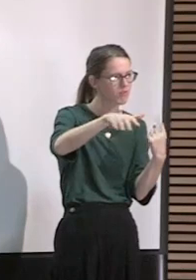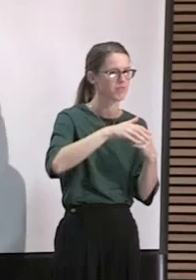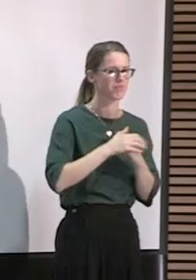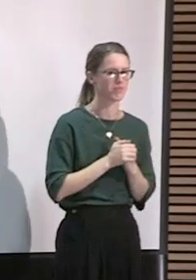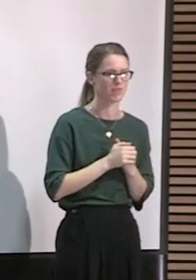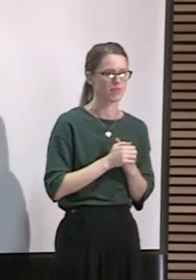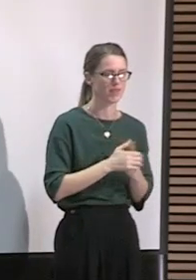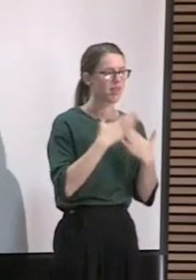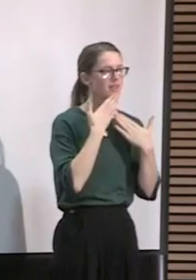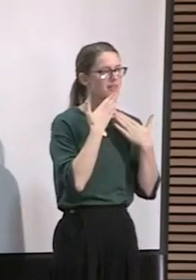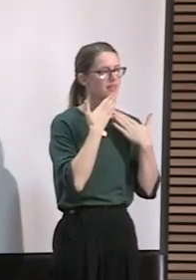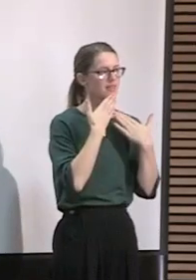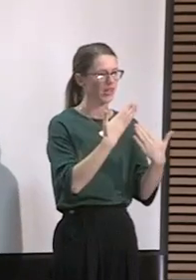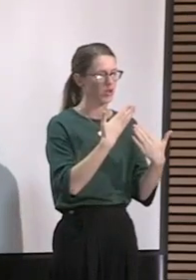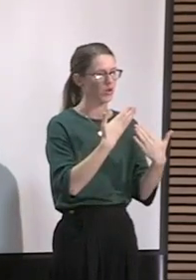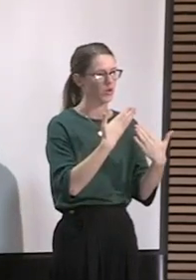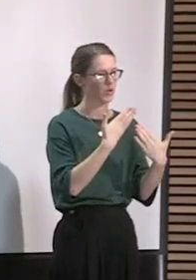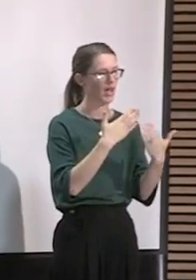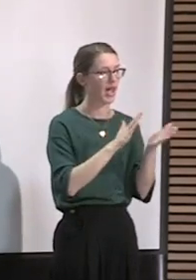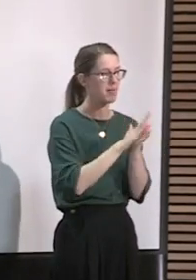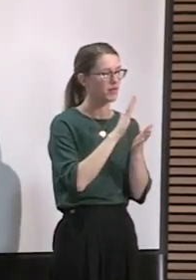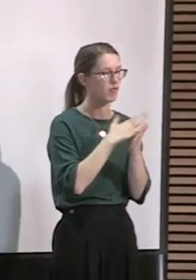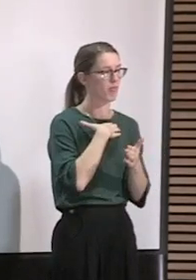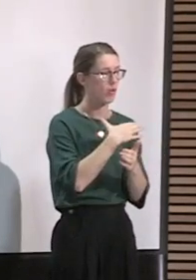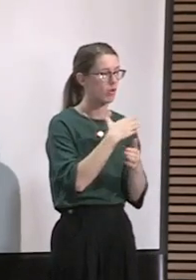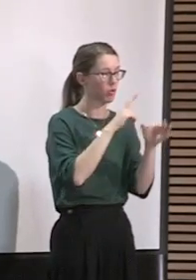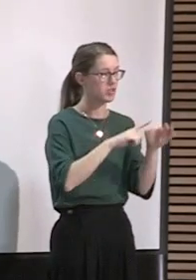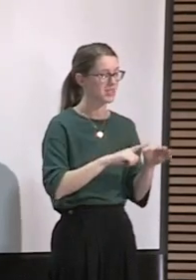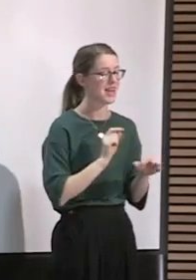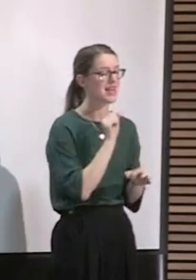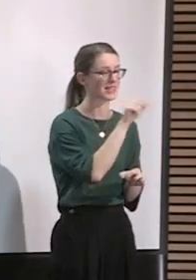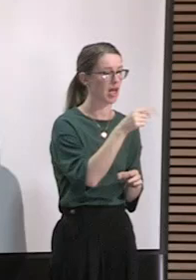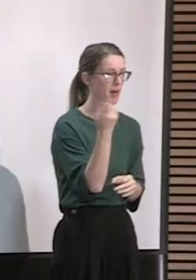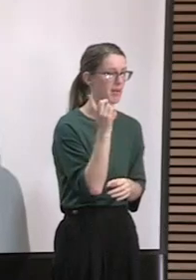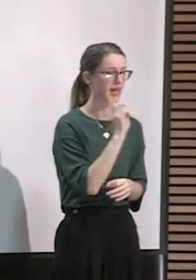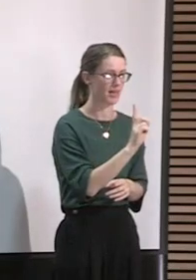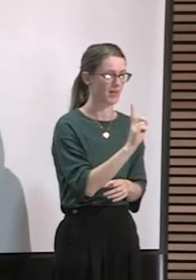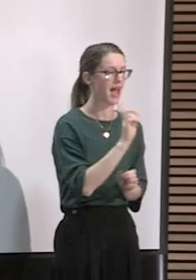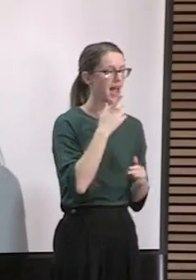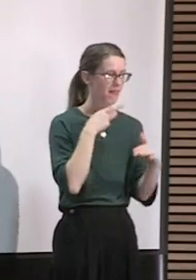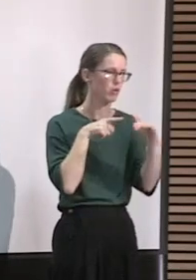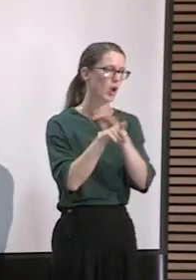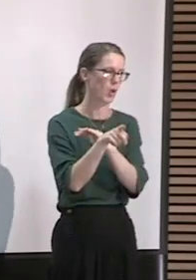course, we have backstop testing for those staff to ensure anyone who does become infected with COVID-19, that